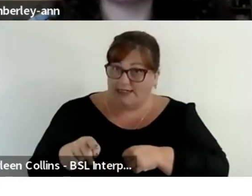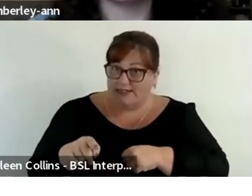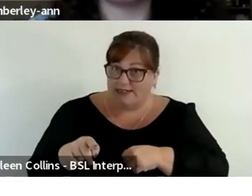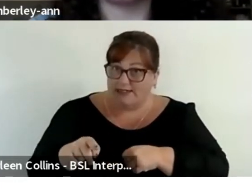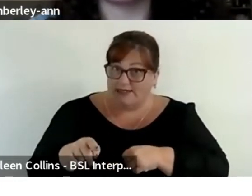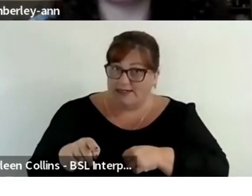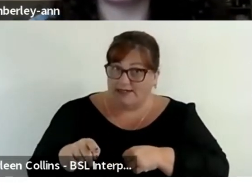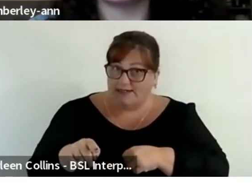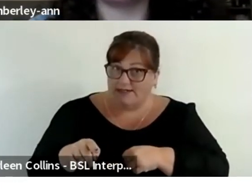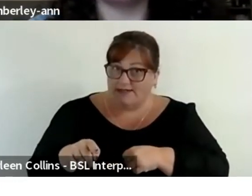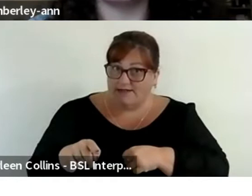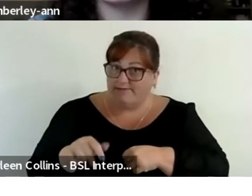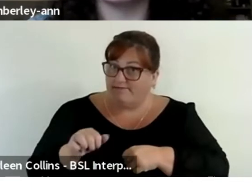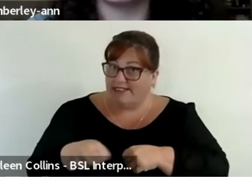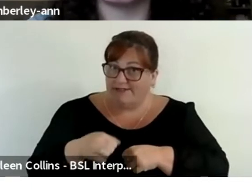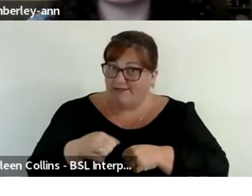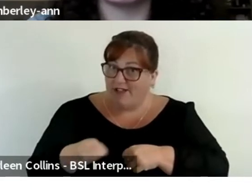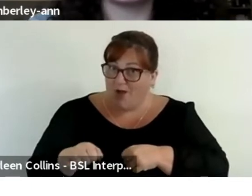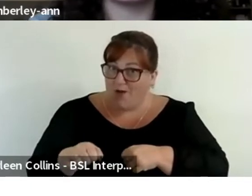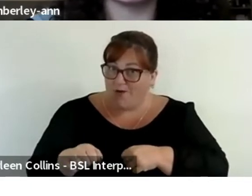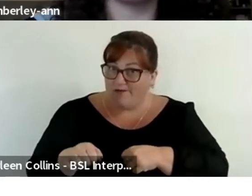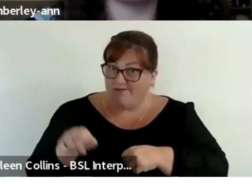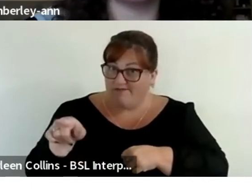I will give everyone a few moments to have a think and answer.